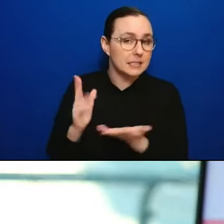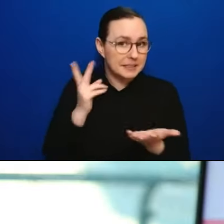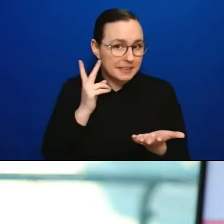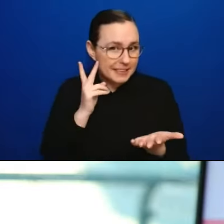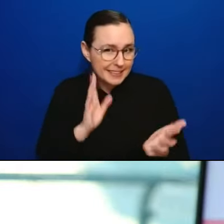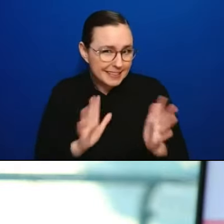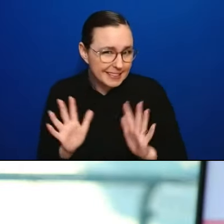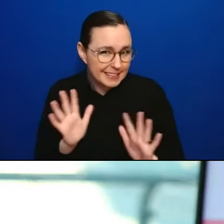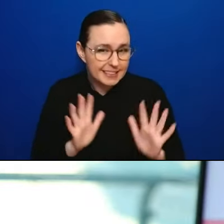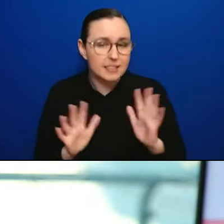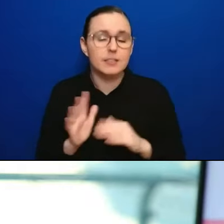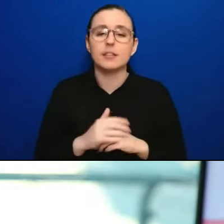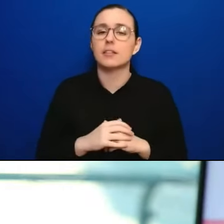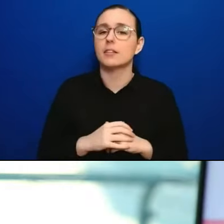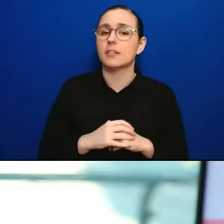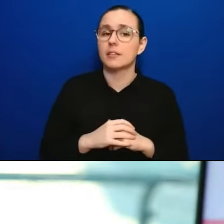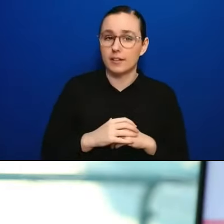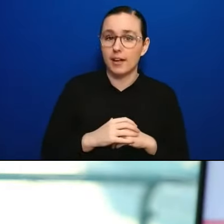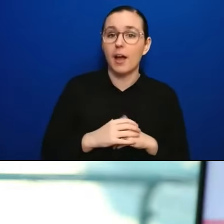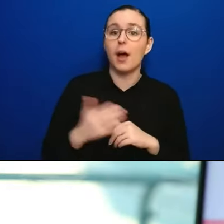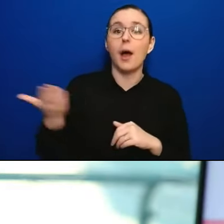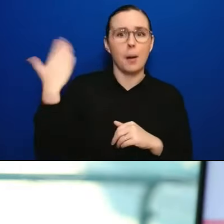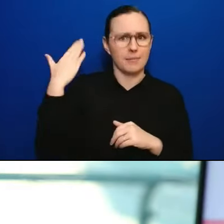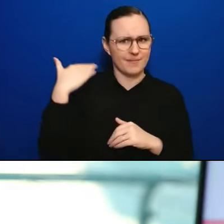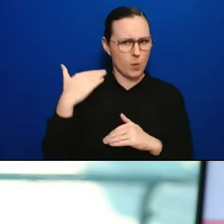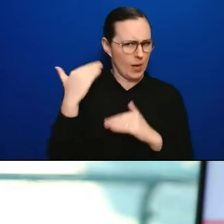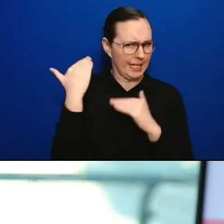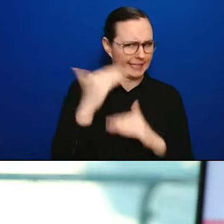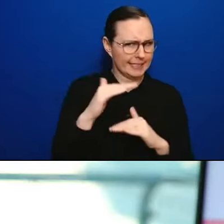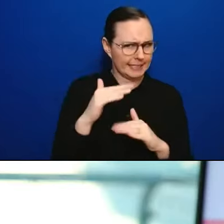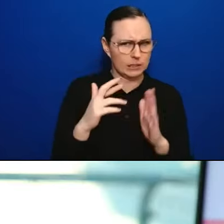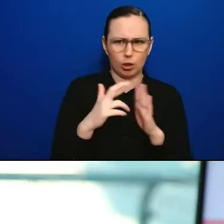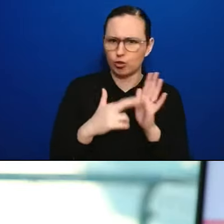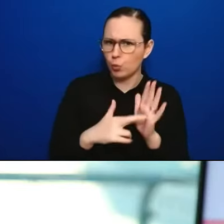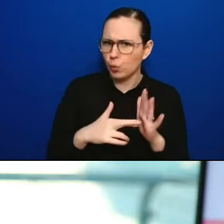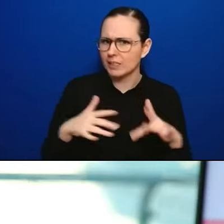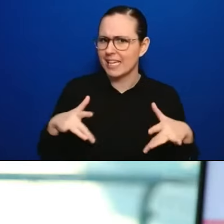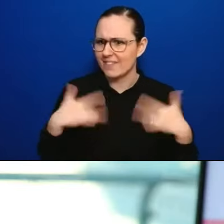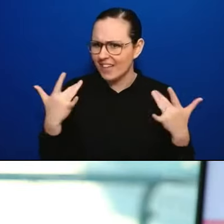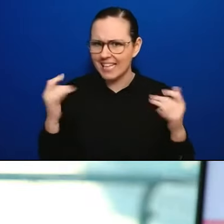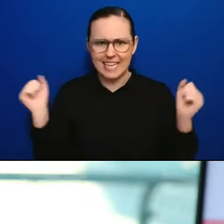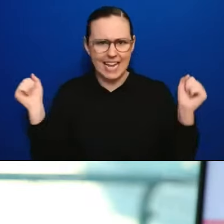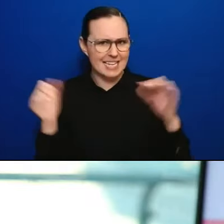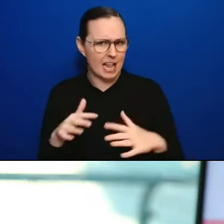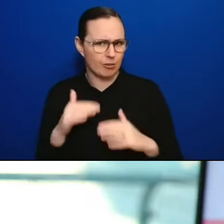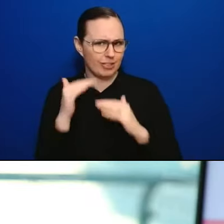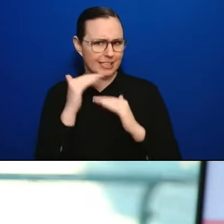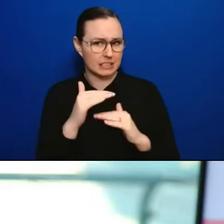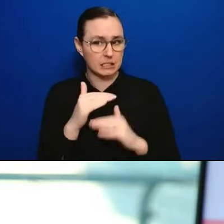the weeks ahead as we get closer and we have put limits on some of the restrictions, on